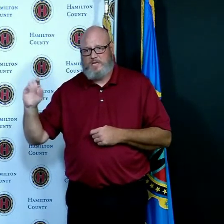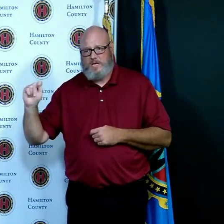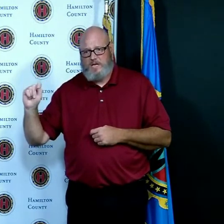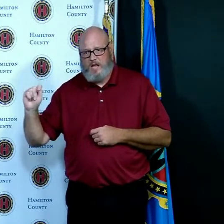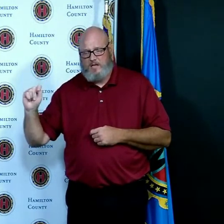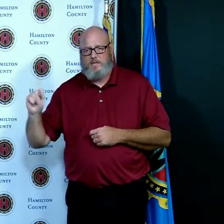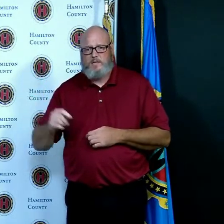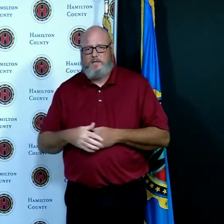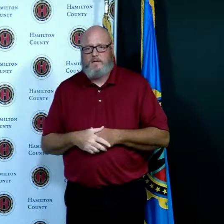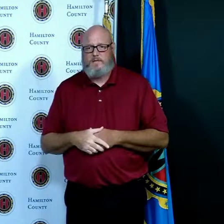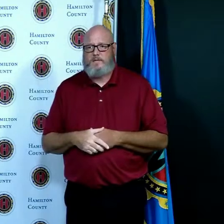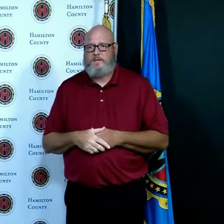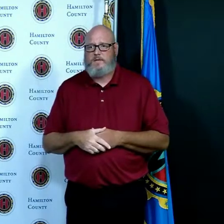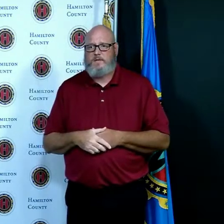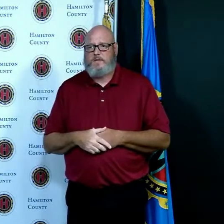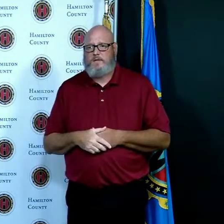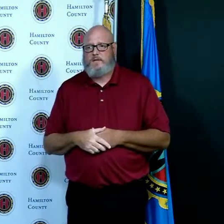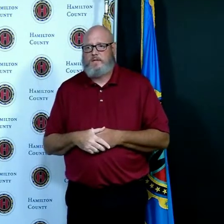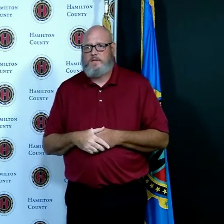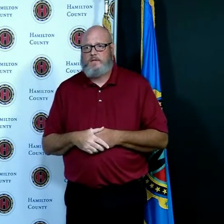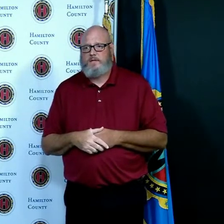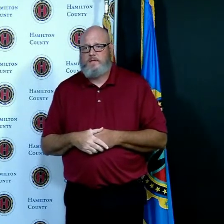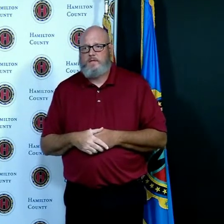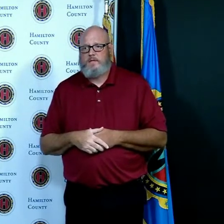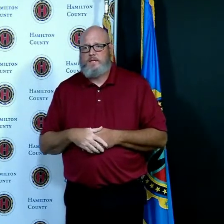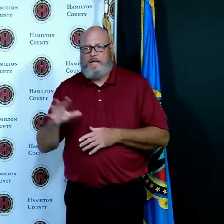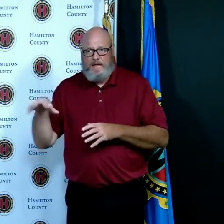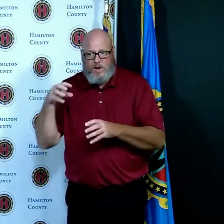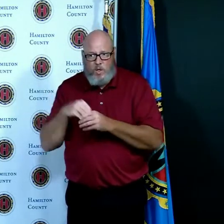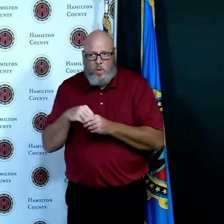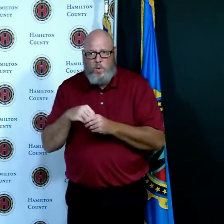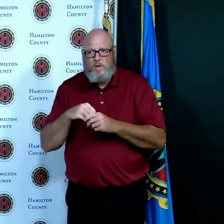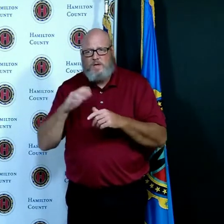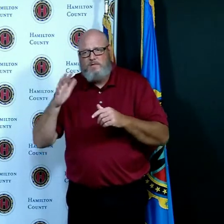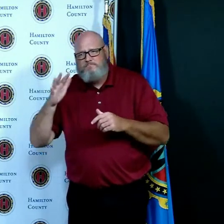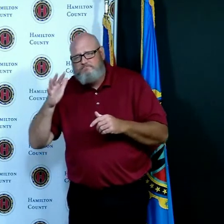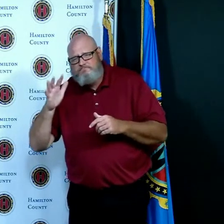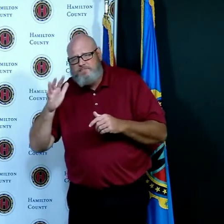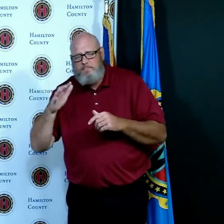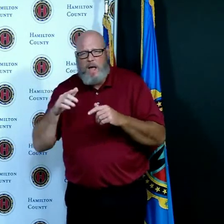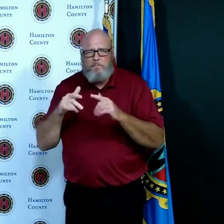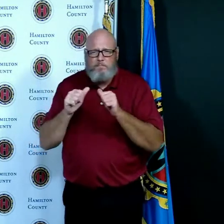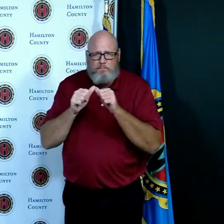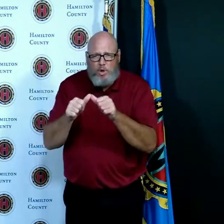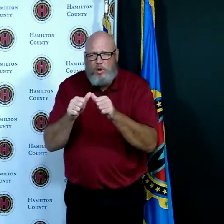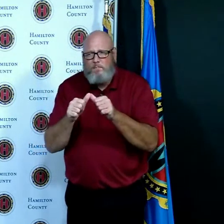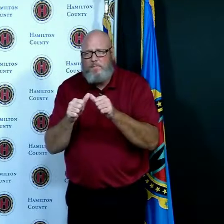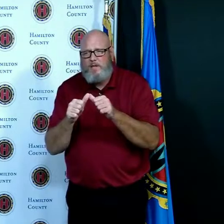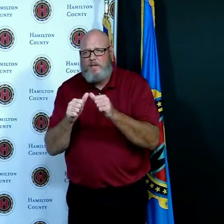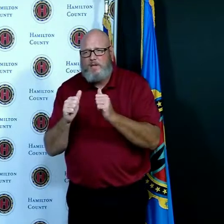recurring locations as well as those more pop-up ad hoc locations and those are all available to the